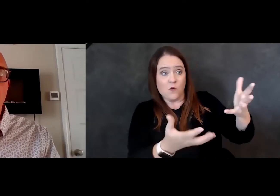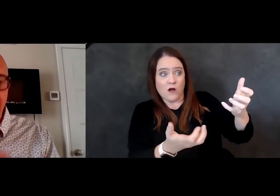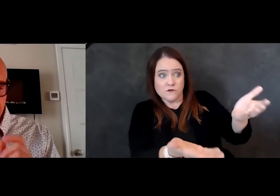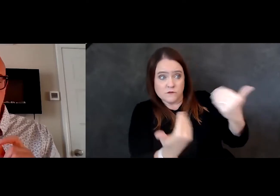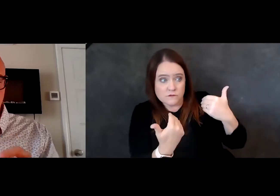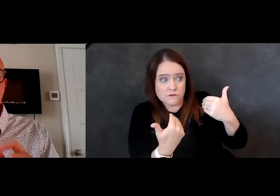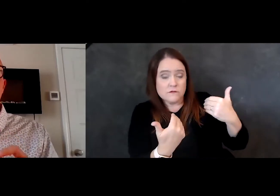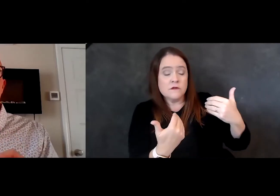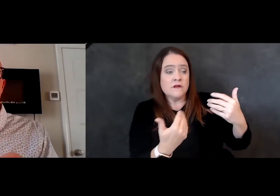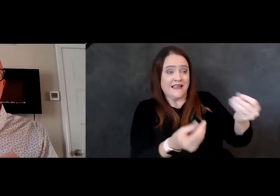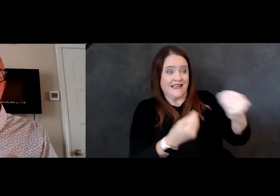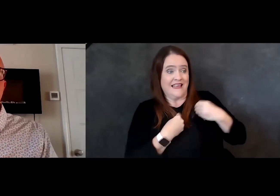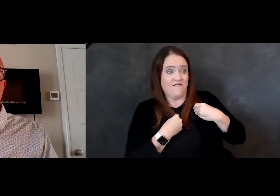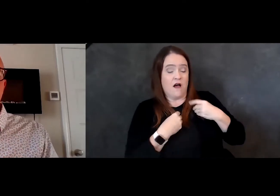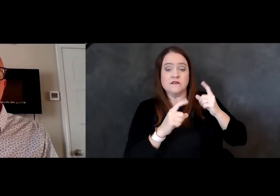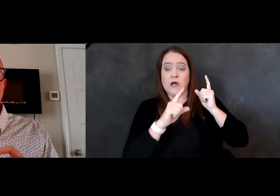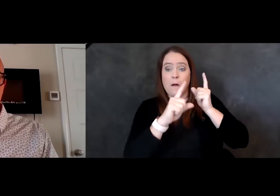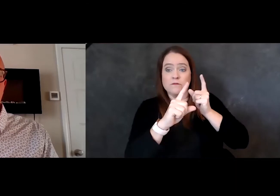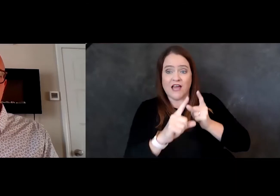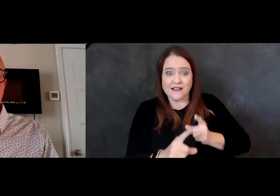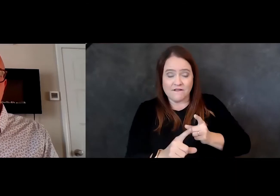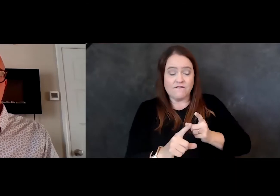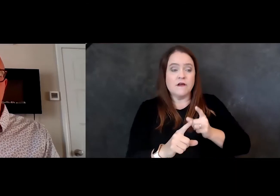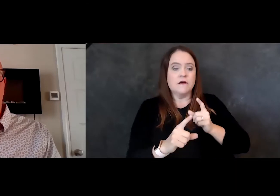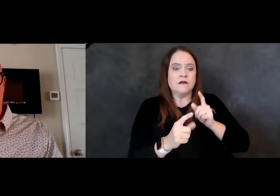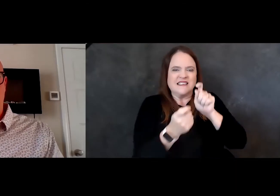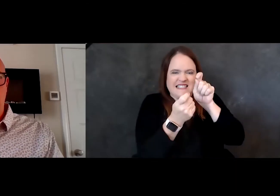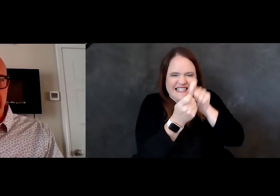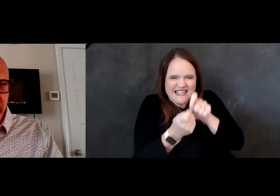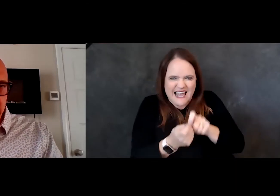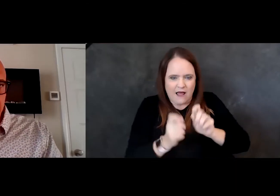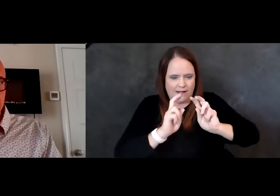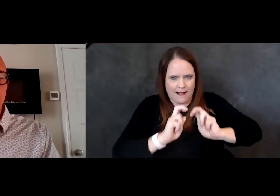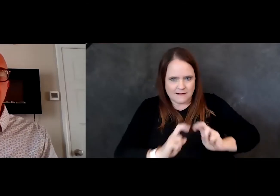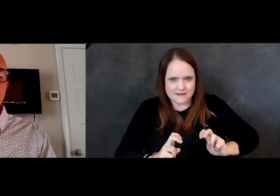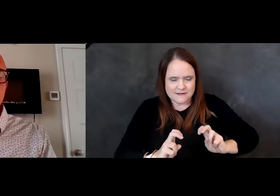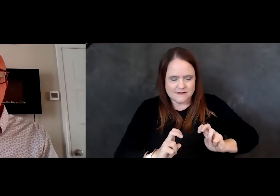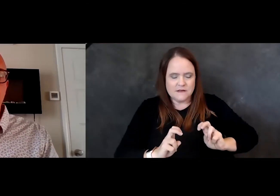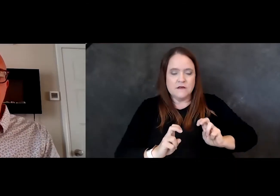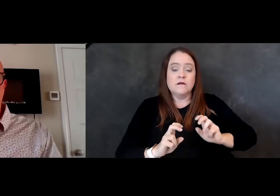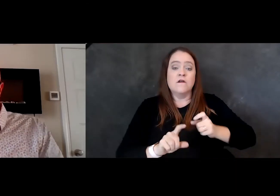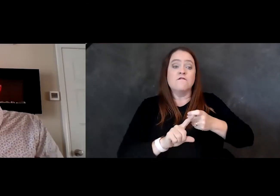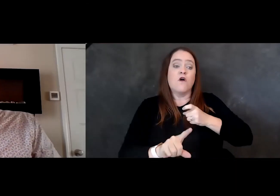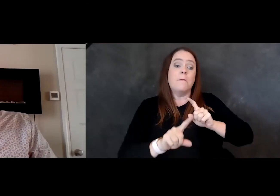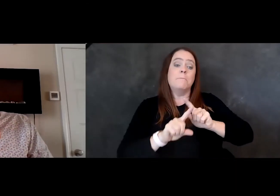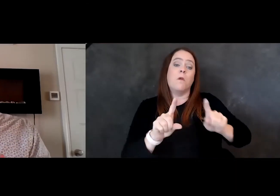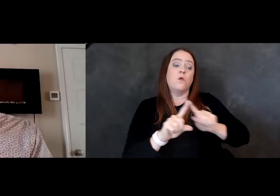granular analysis from multiple perspectives and multiple rotations, if you will, of that